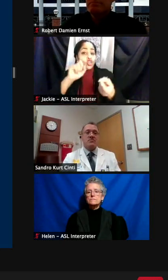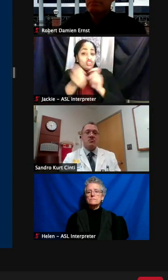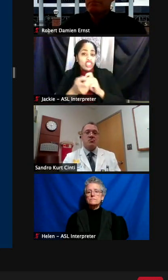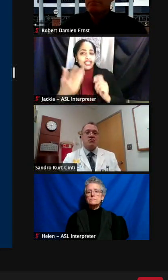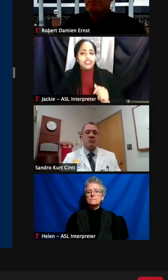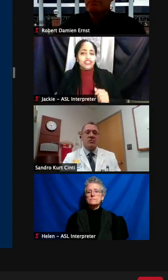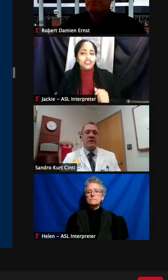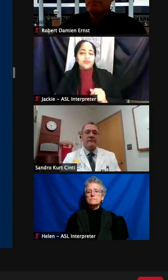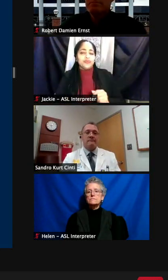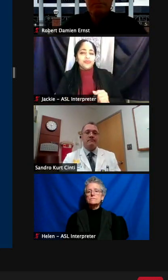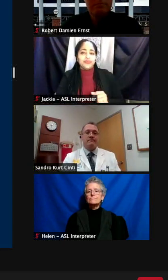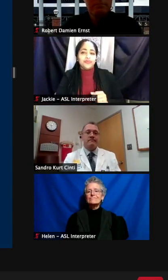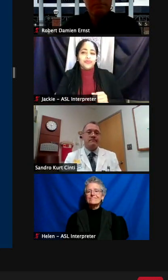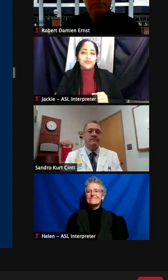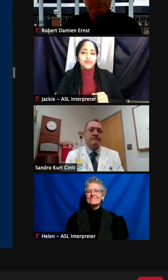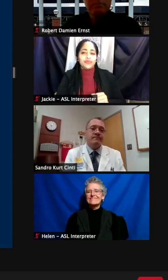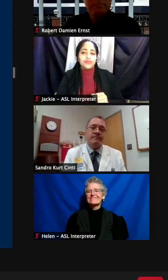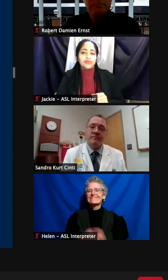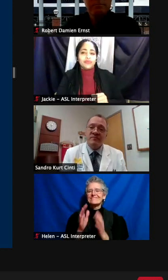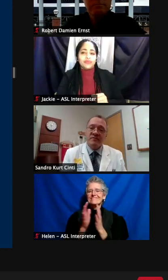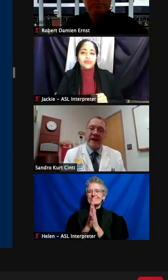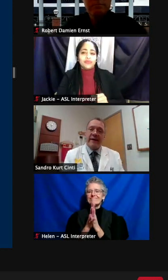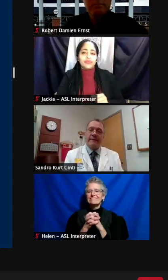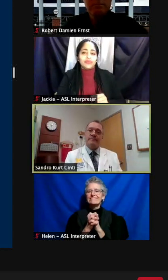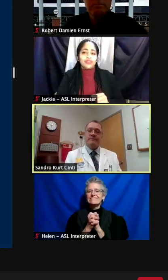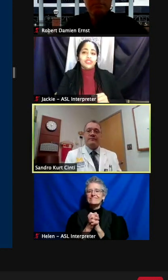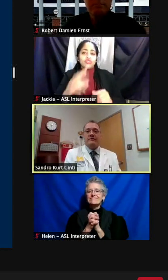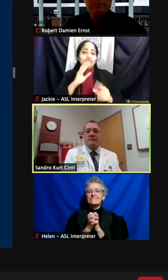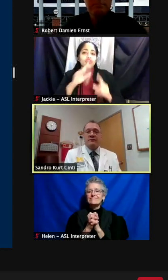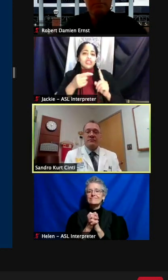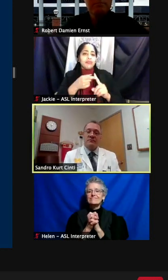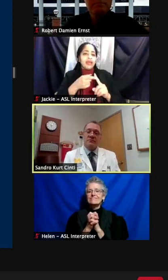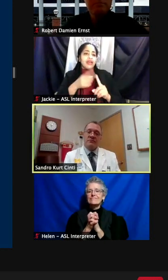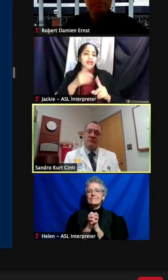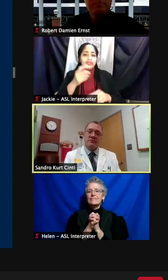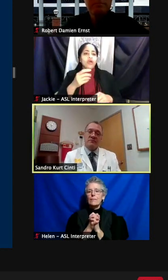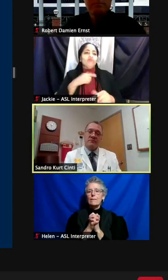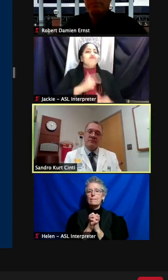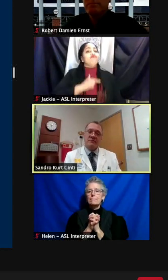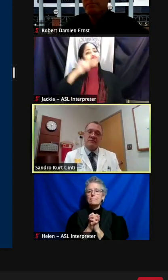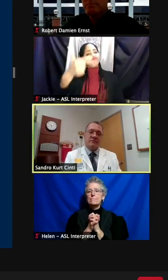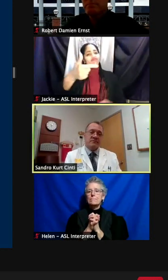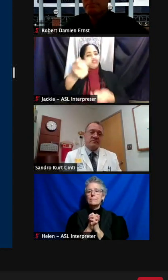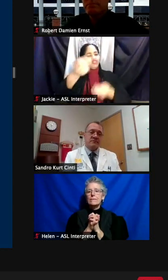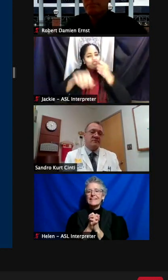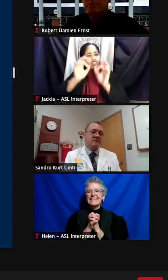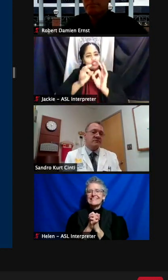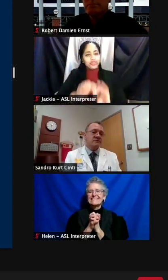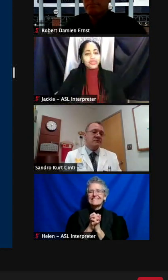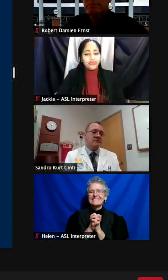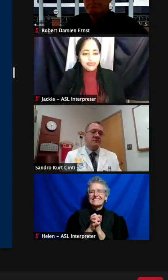Sandro, you talked about Dr. Khaldoon and how she allowed for others to be vaccinated.